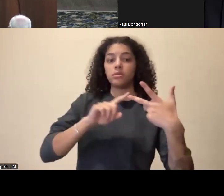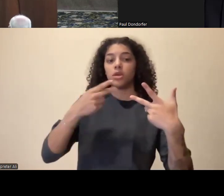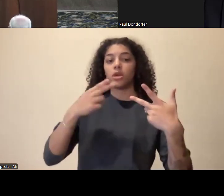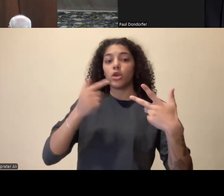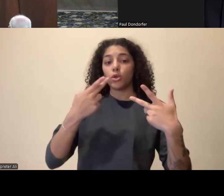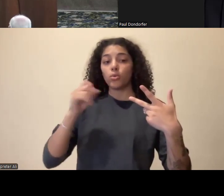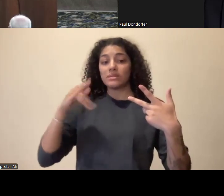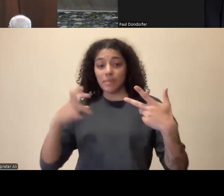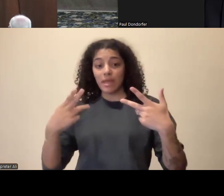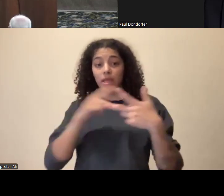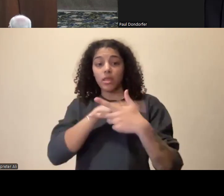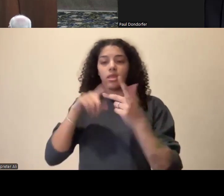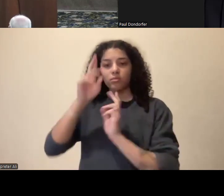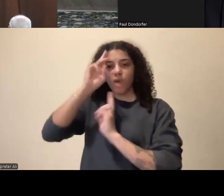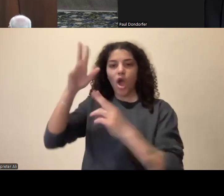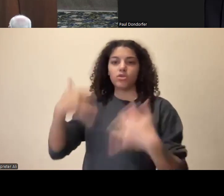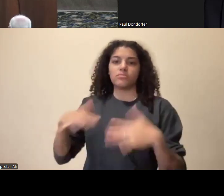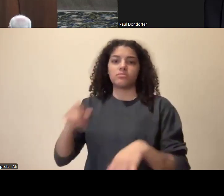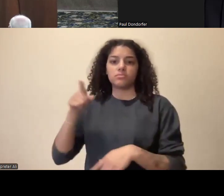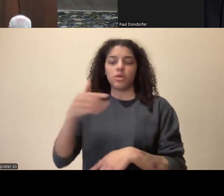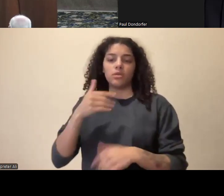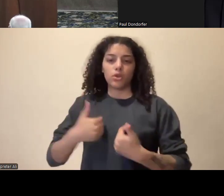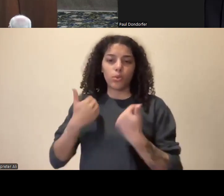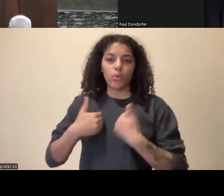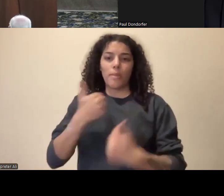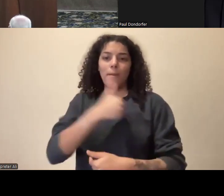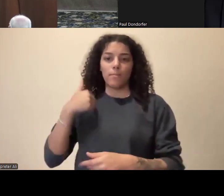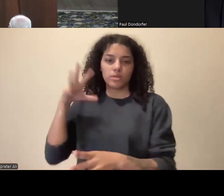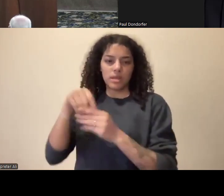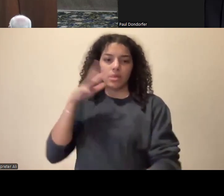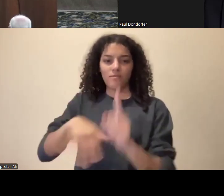youth members of the Monroe County Environmental Management Council and commend their leadership